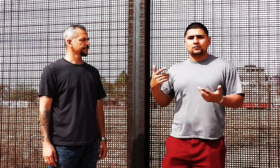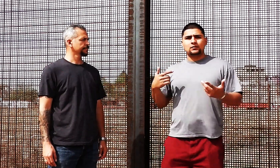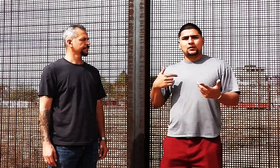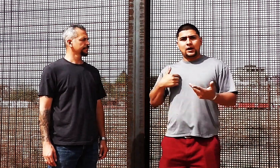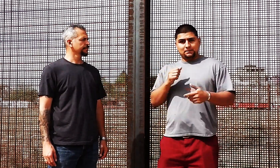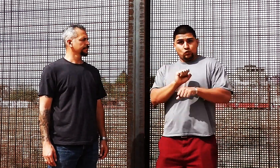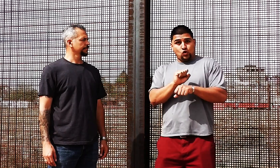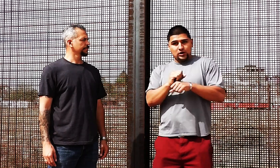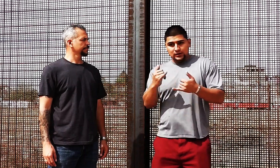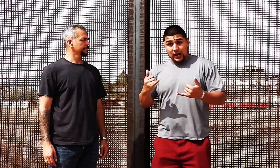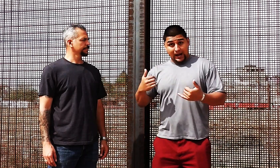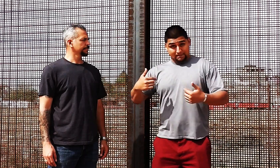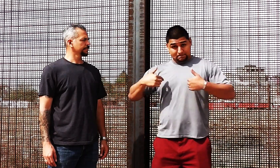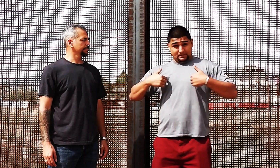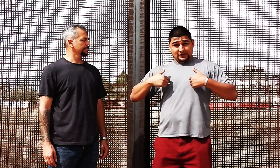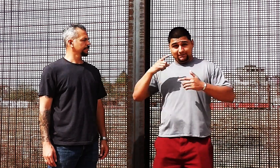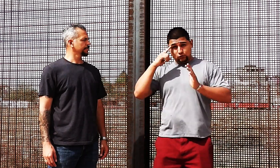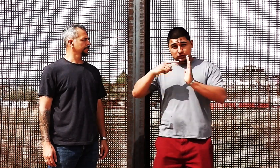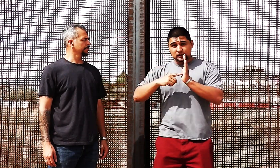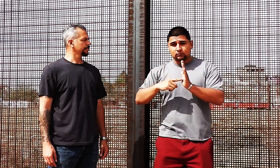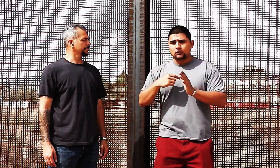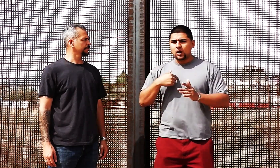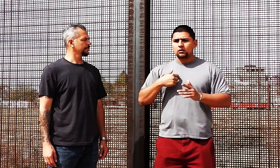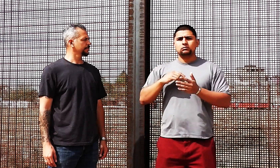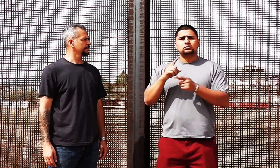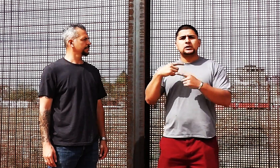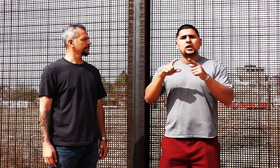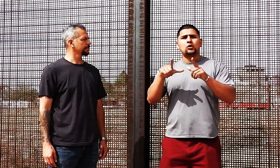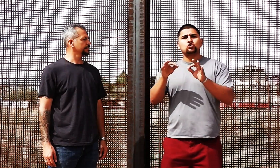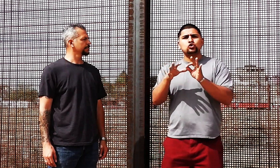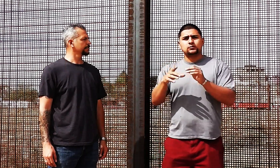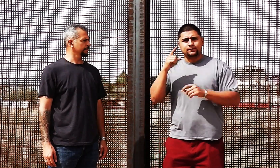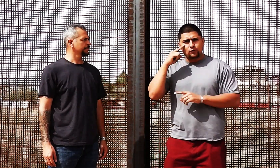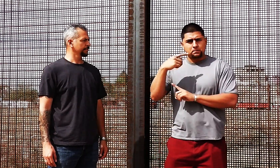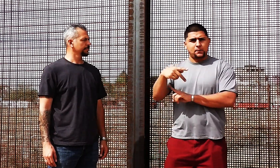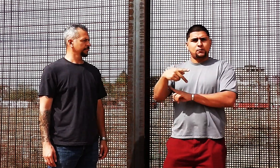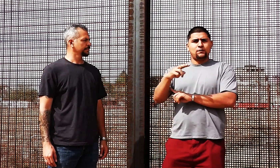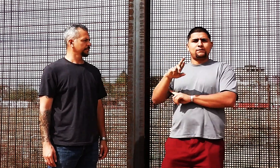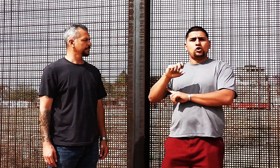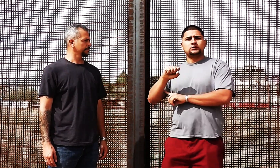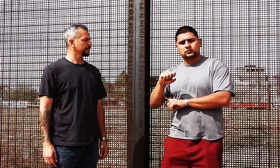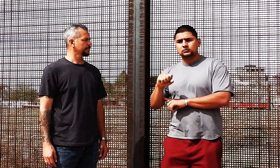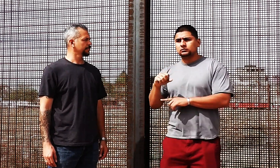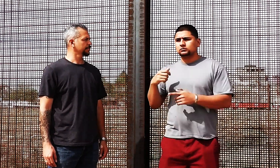Right now, I am working for example, I work as sign language interpreter for Purple Video Relay Service.